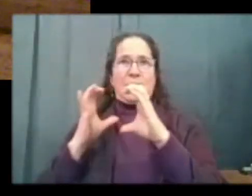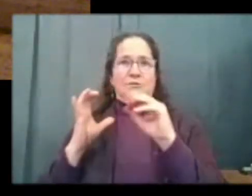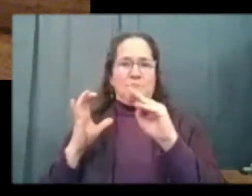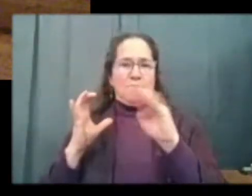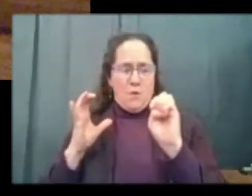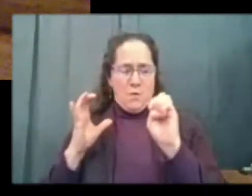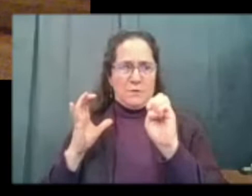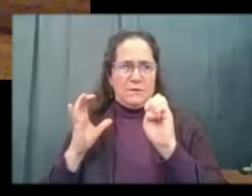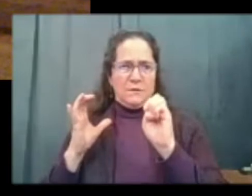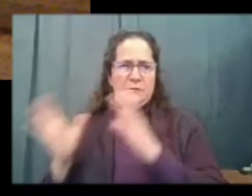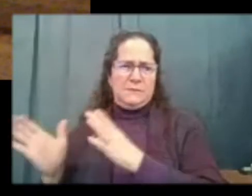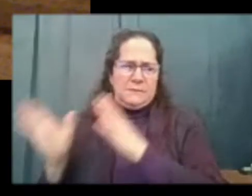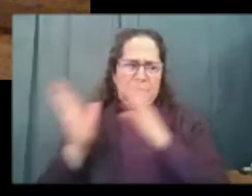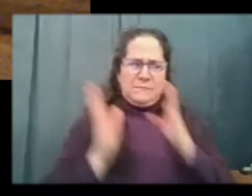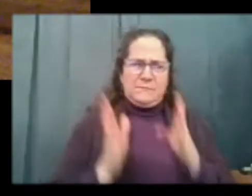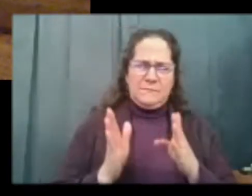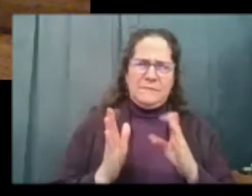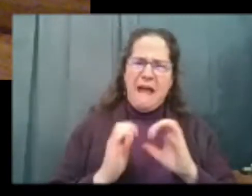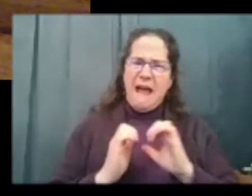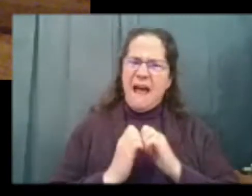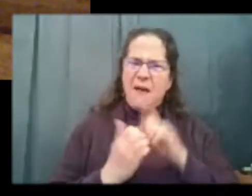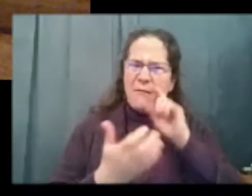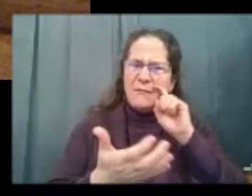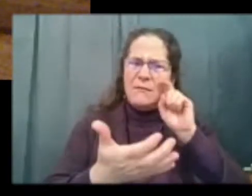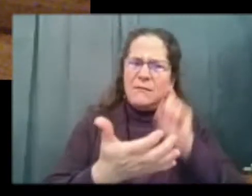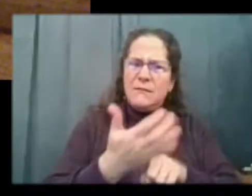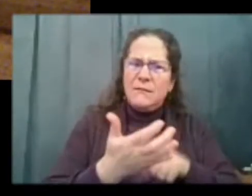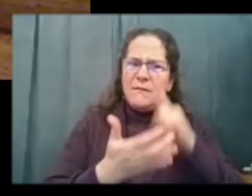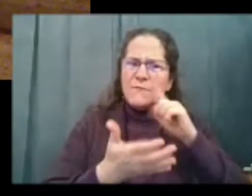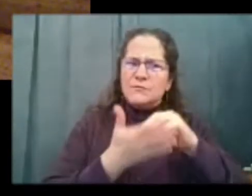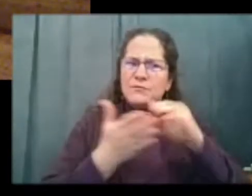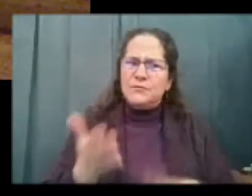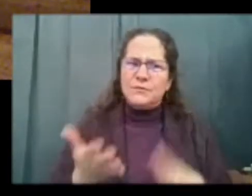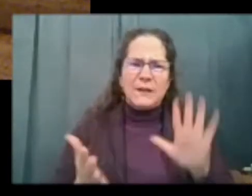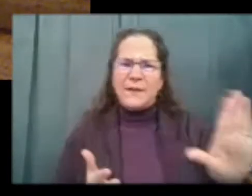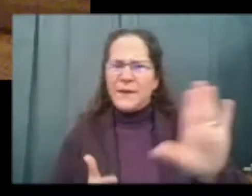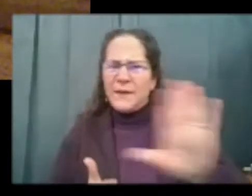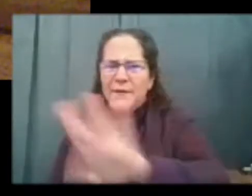do you discover the communication mode of your learners? Shawna? Can you start us off?